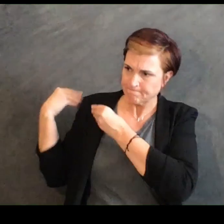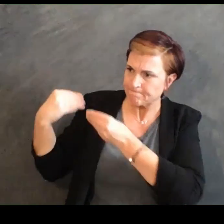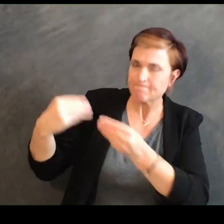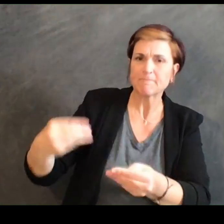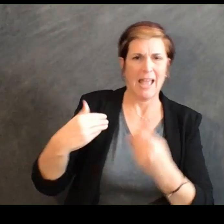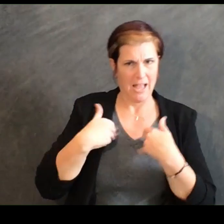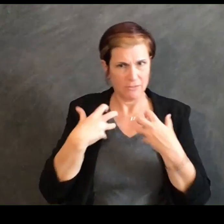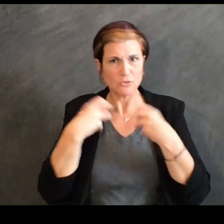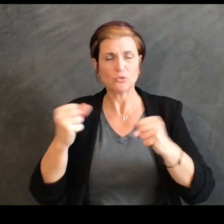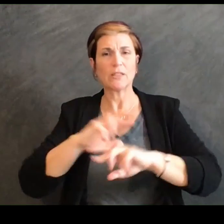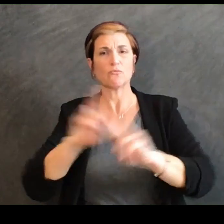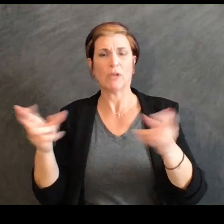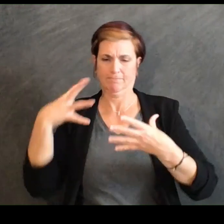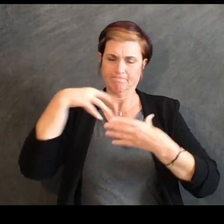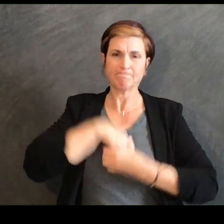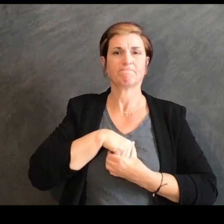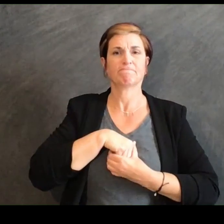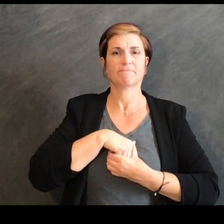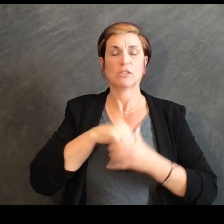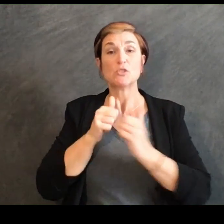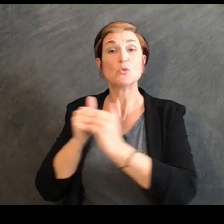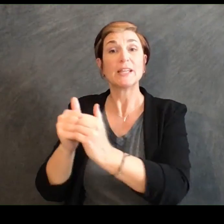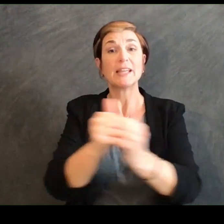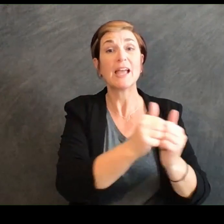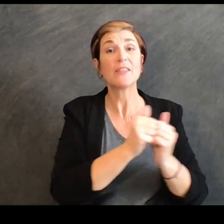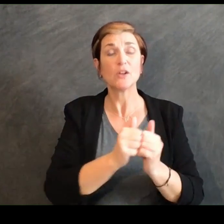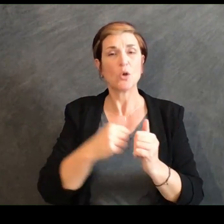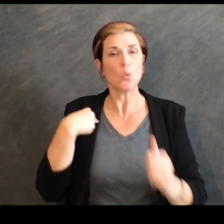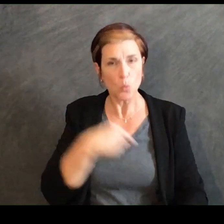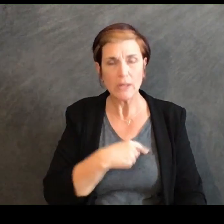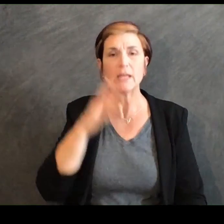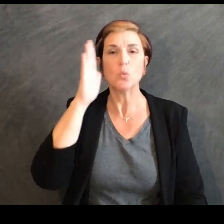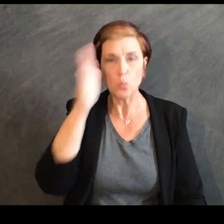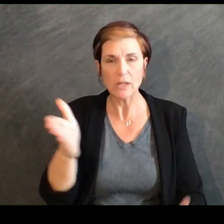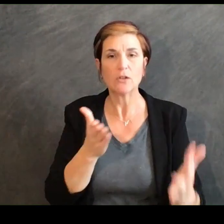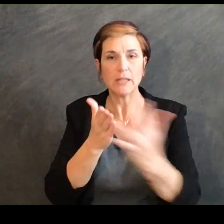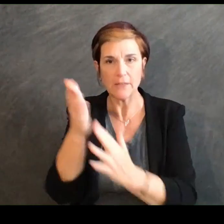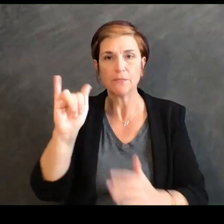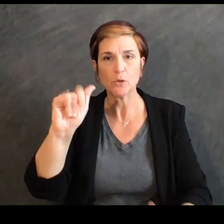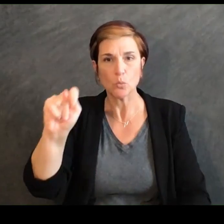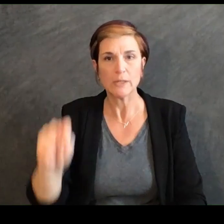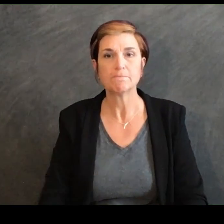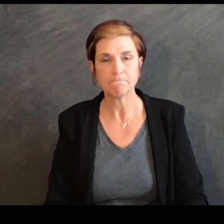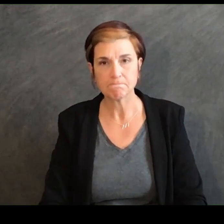all together we will just get through it so much progress has already been made